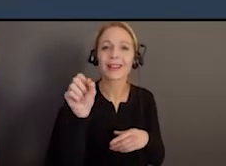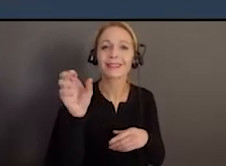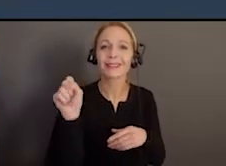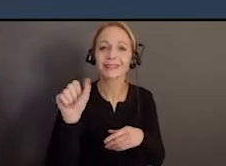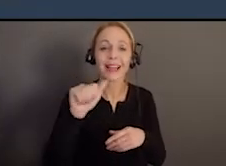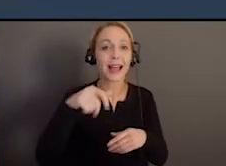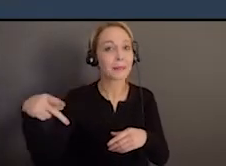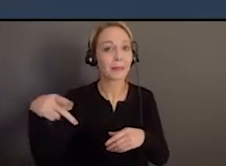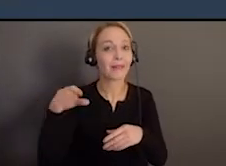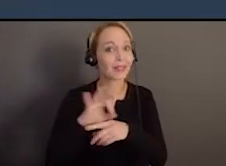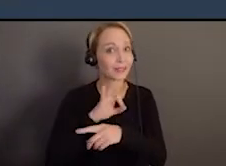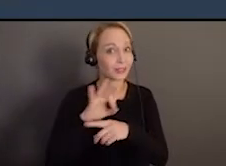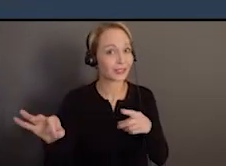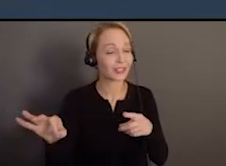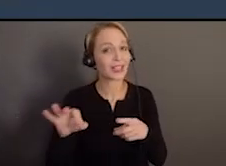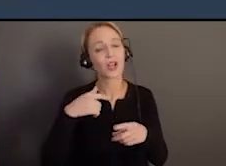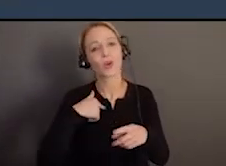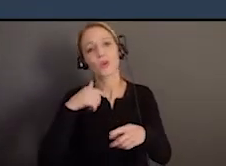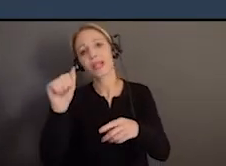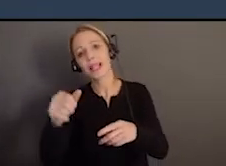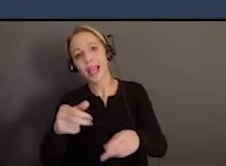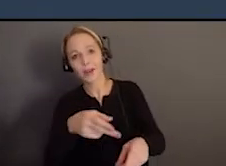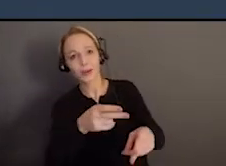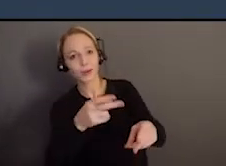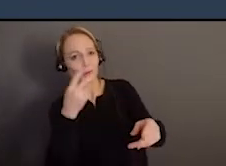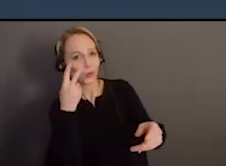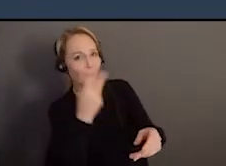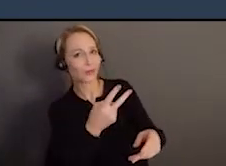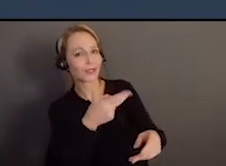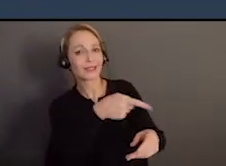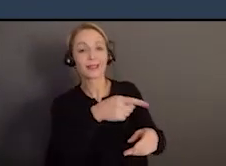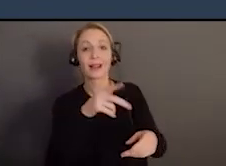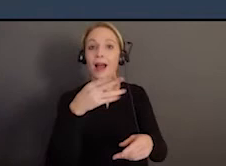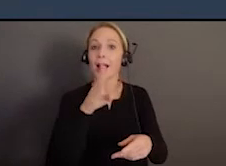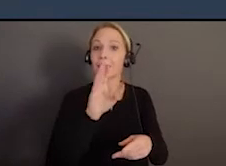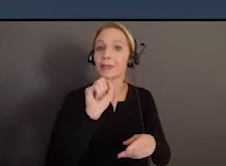TODAY, WE WILL INTRODUCE SERVER-LESS APP FUNCTIONS